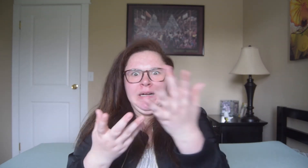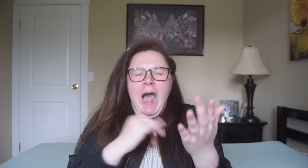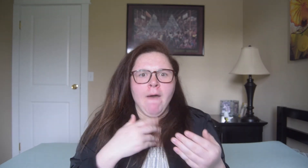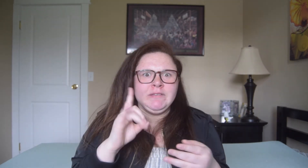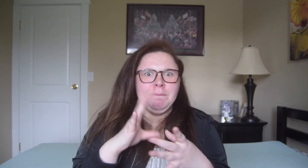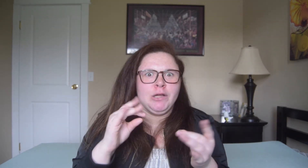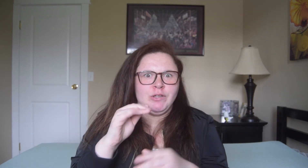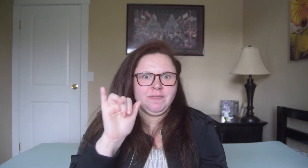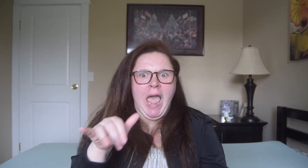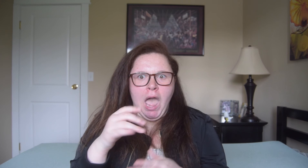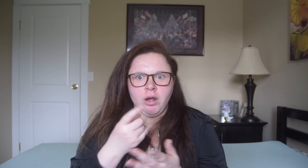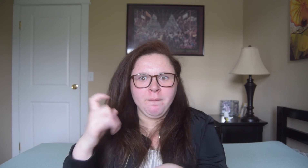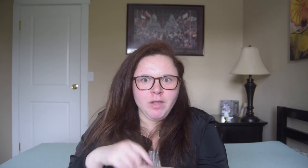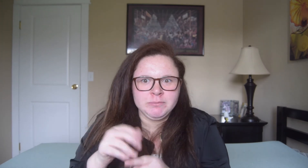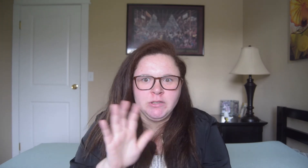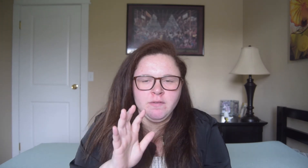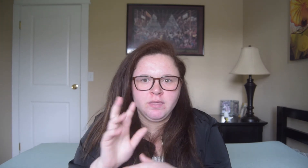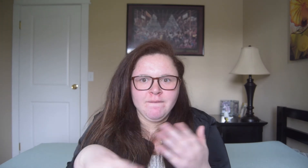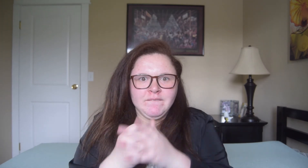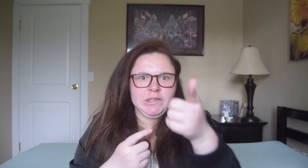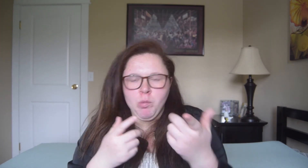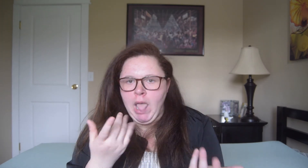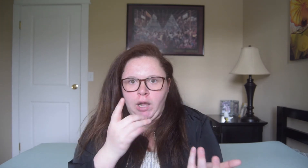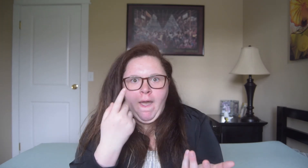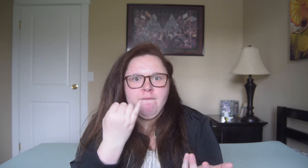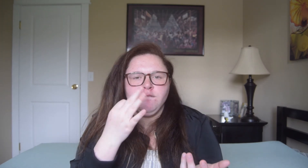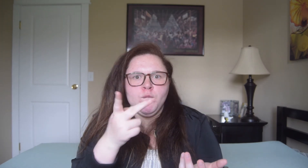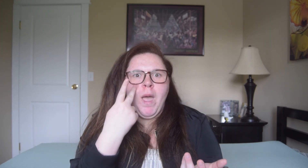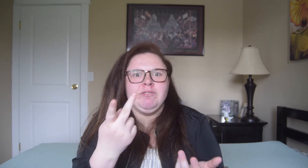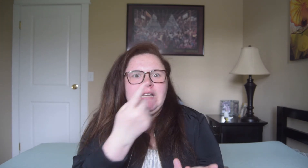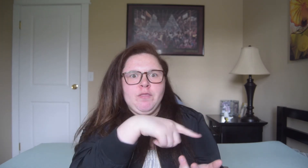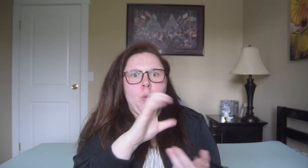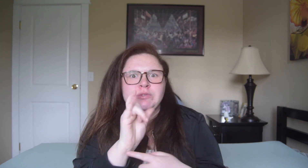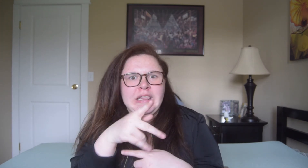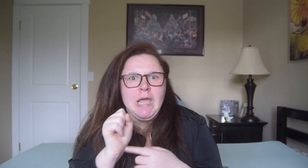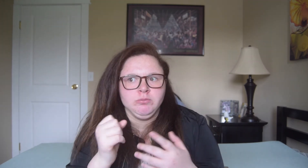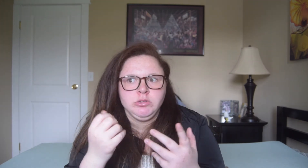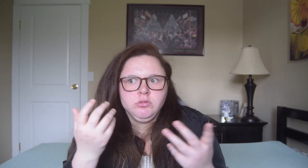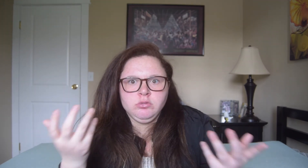I did mention that a couple of times in my past videos (if you have seen the clips earlier in this video)